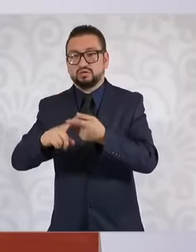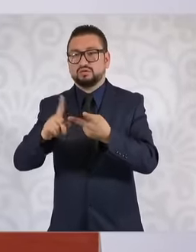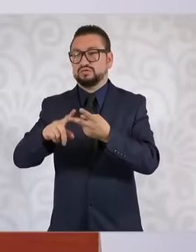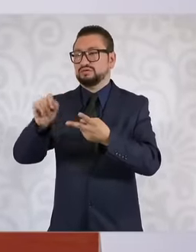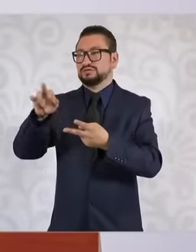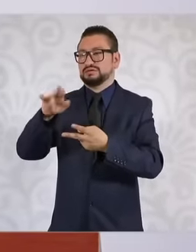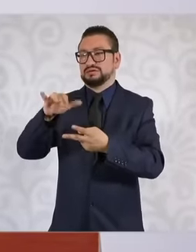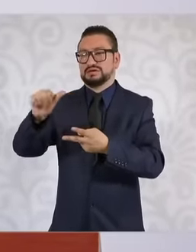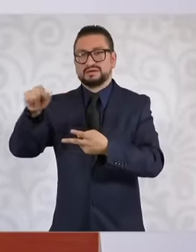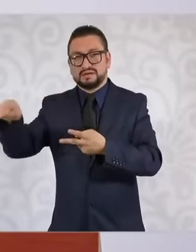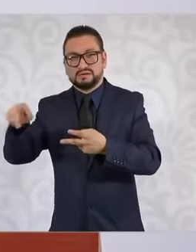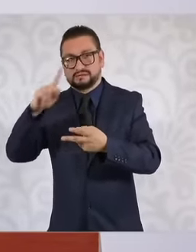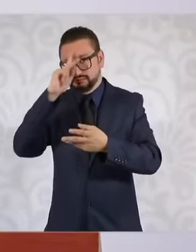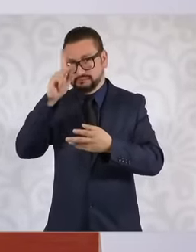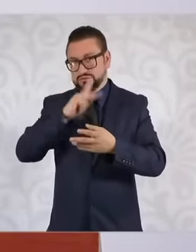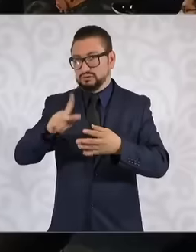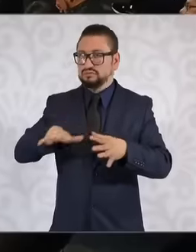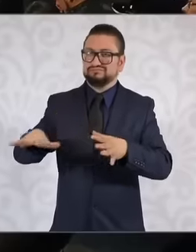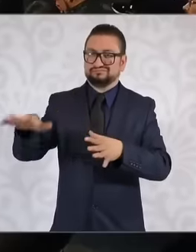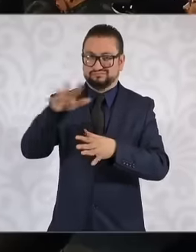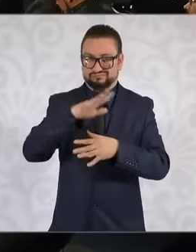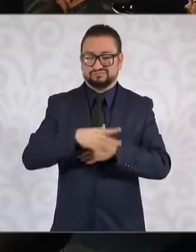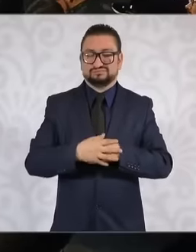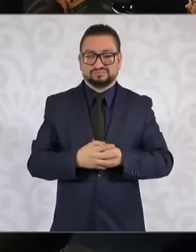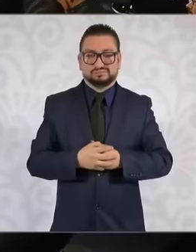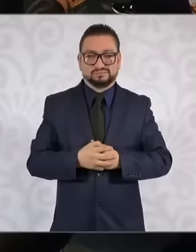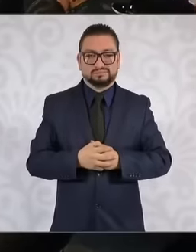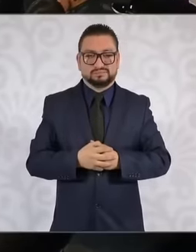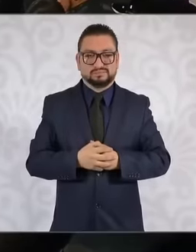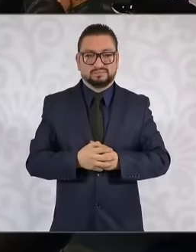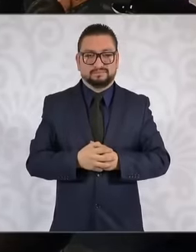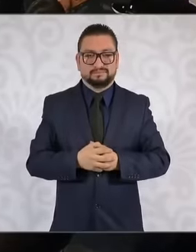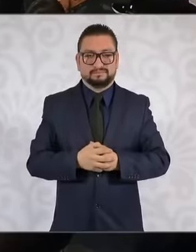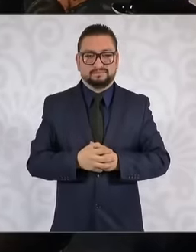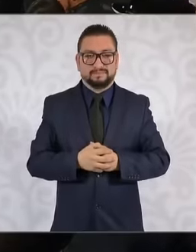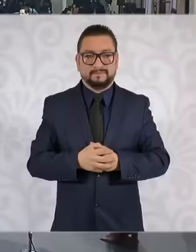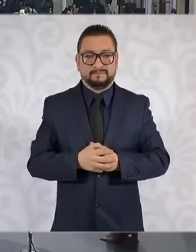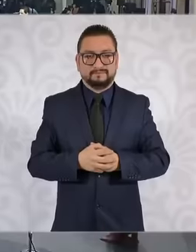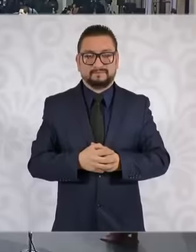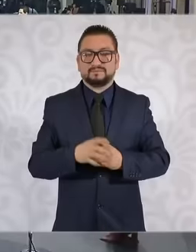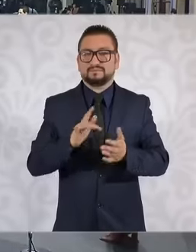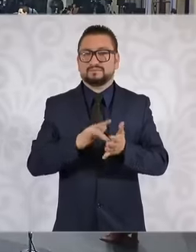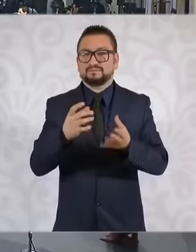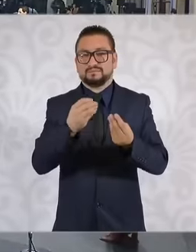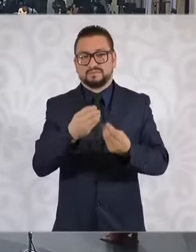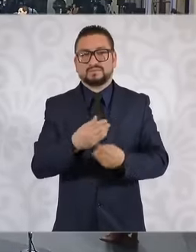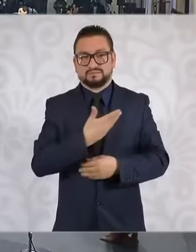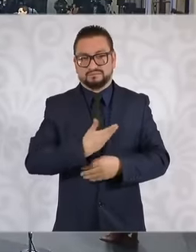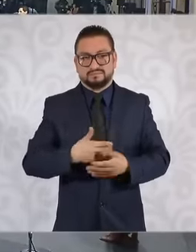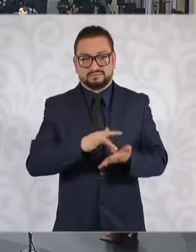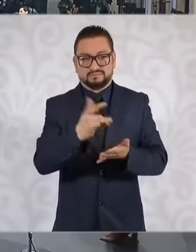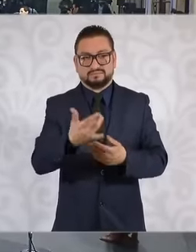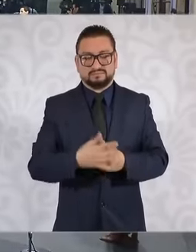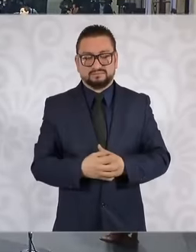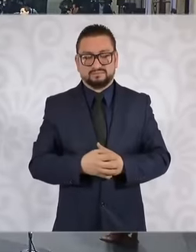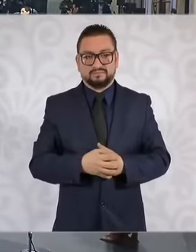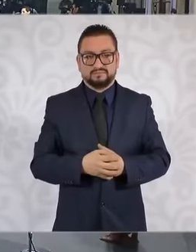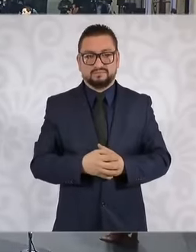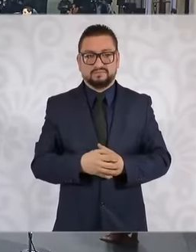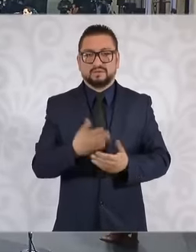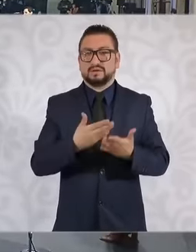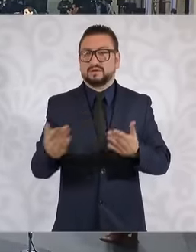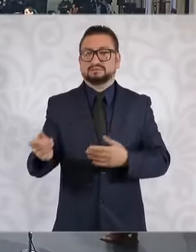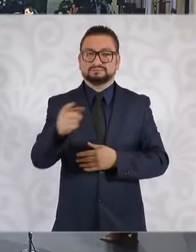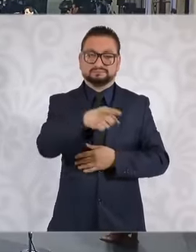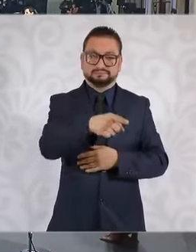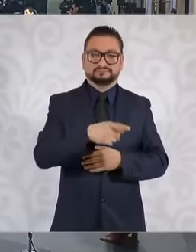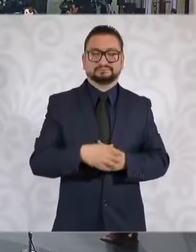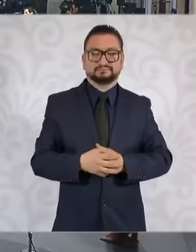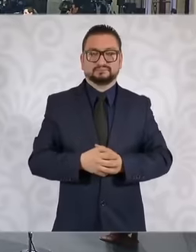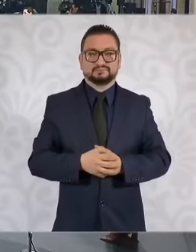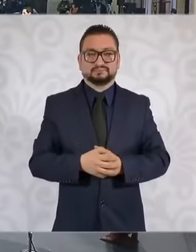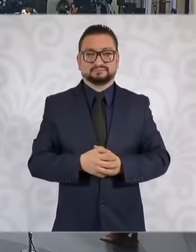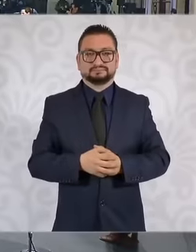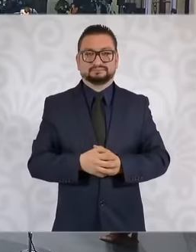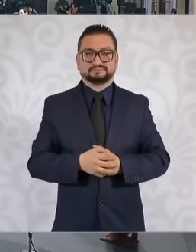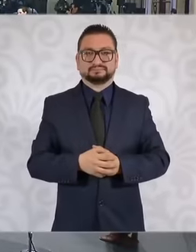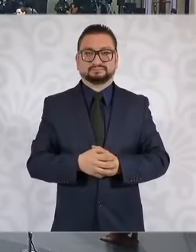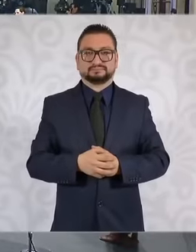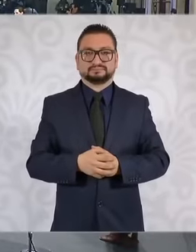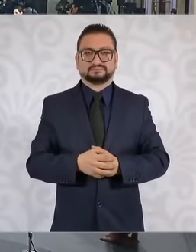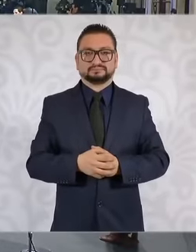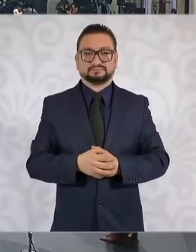the Middle East a lot Thank you very much thank you very much president Thank you Now On this side,